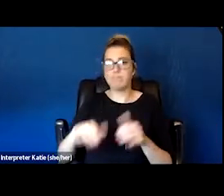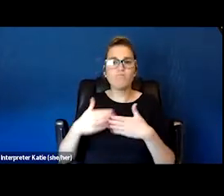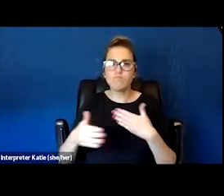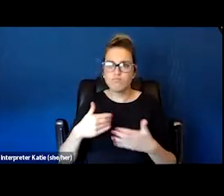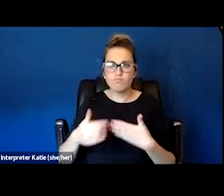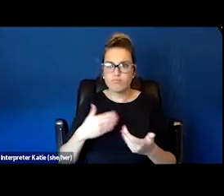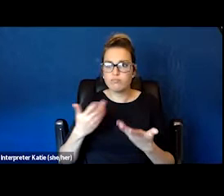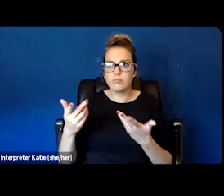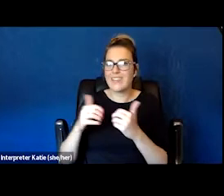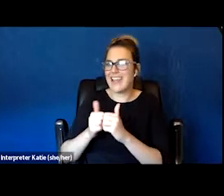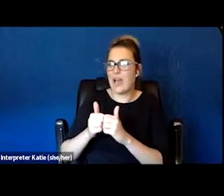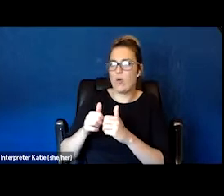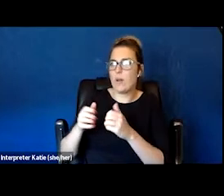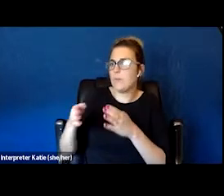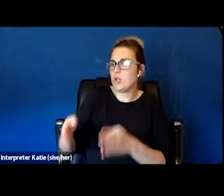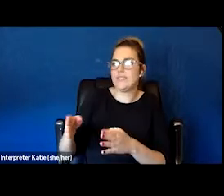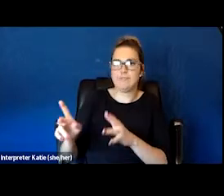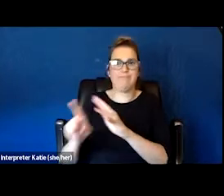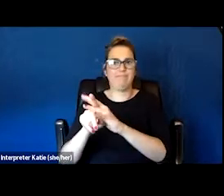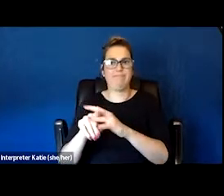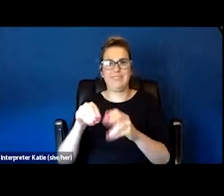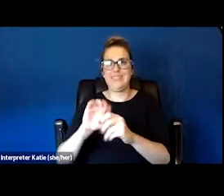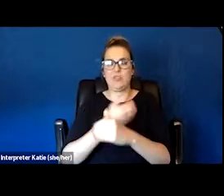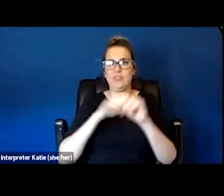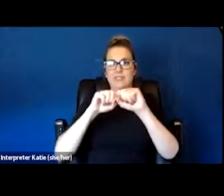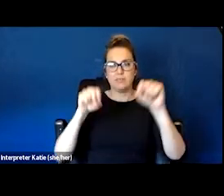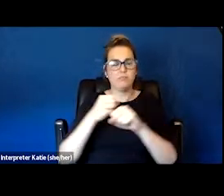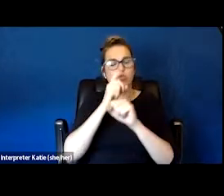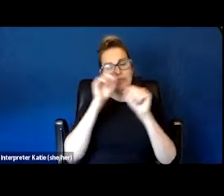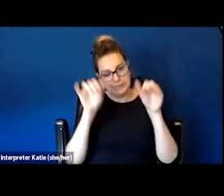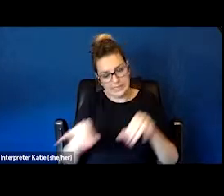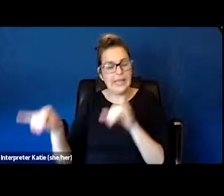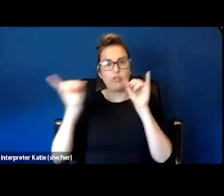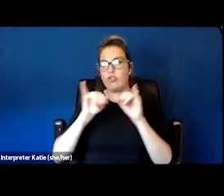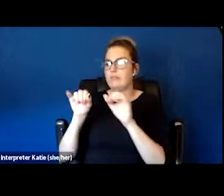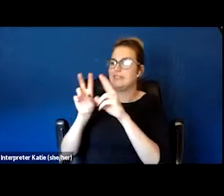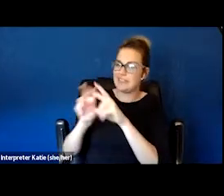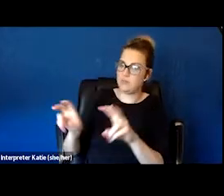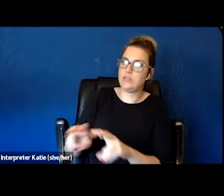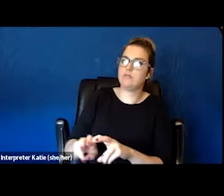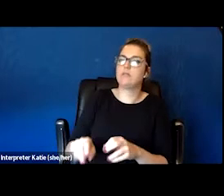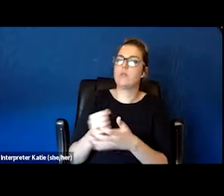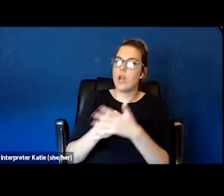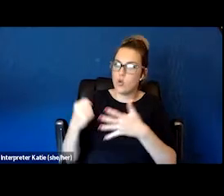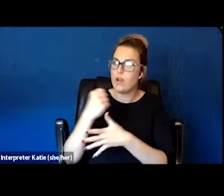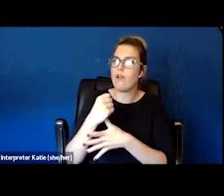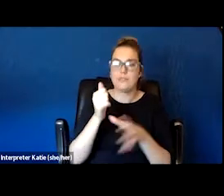who they're connected to, that there's a standard way to assess folks and prioritize, prioritize, excuse me,